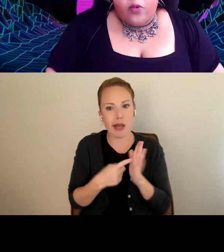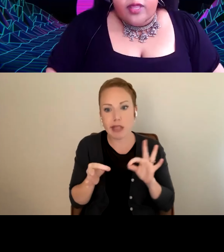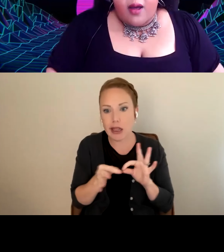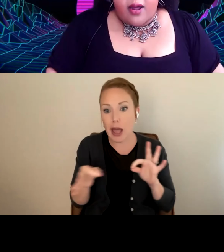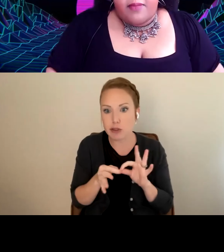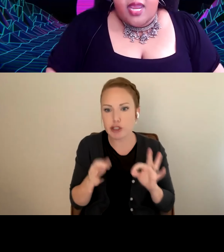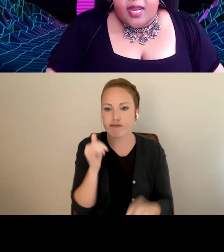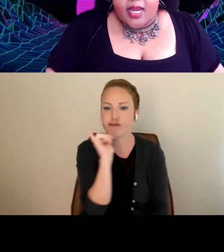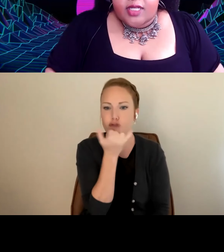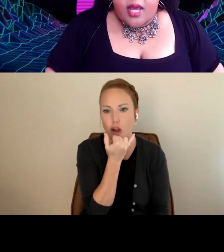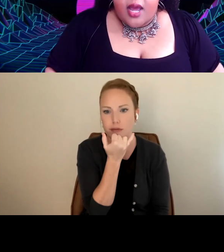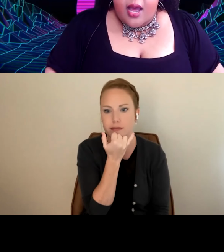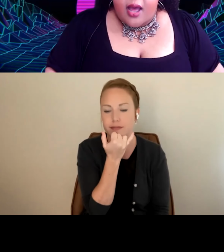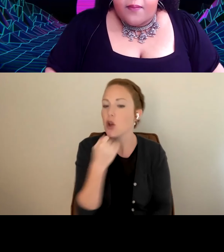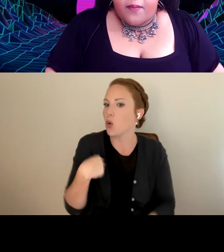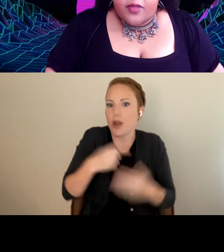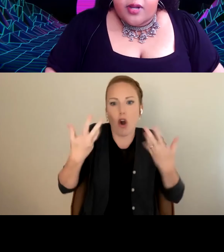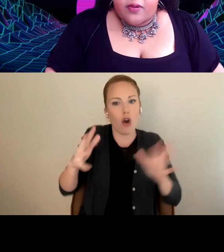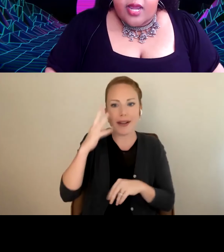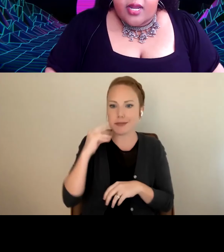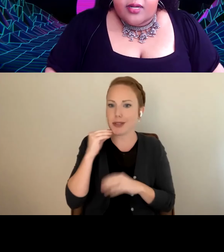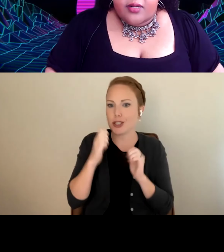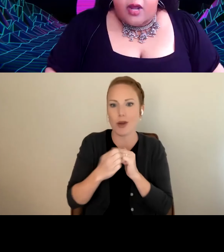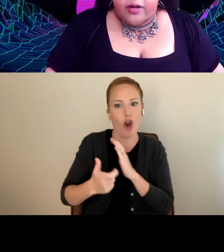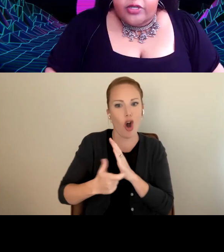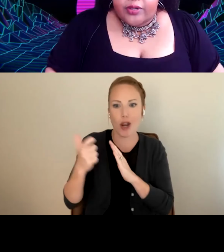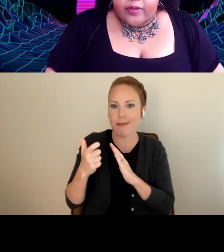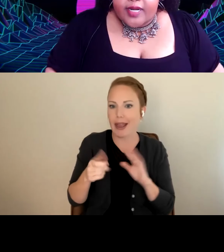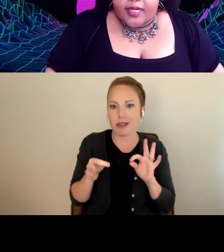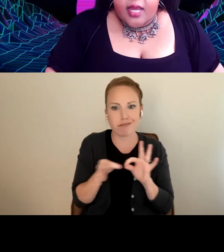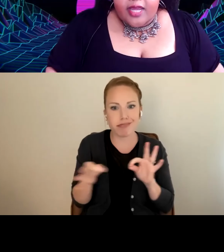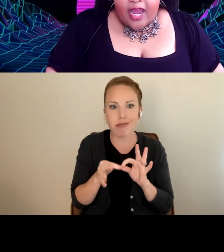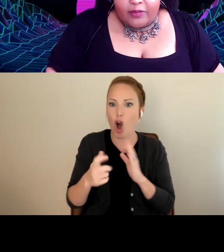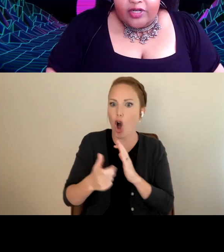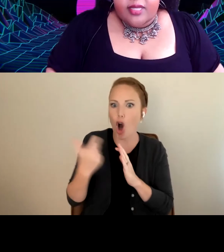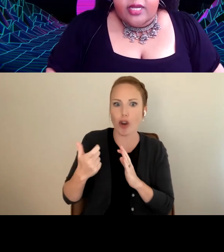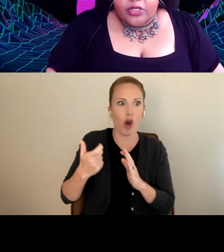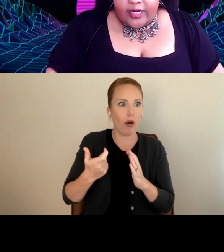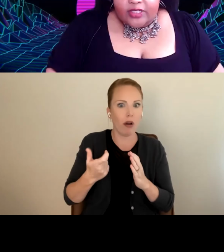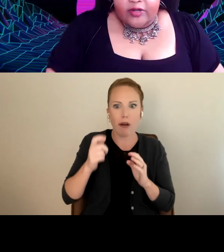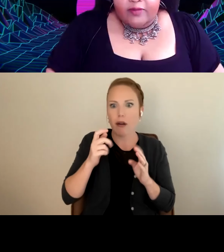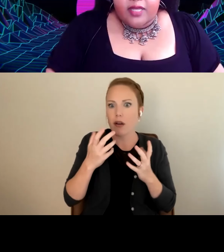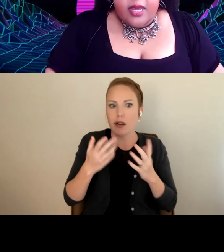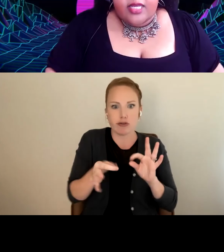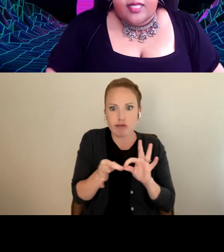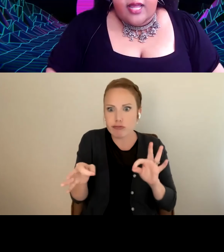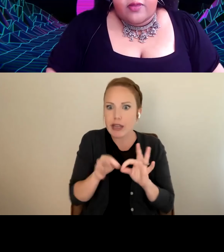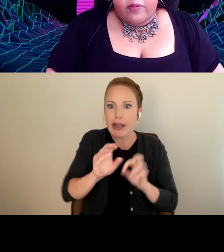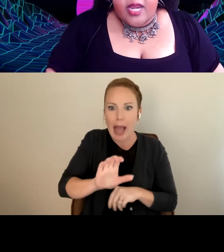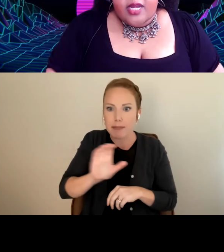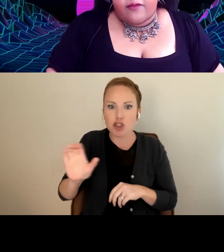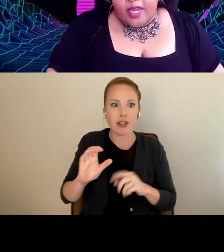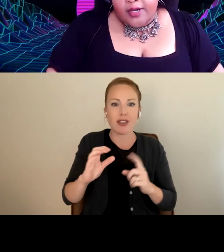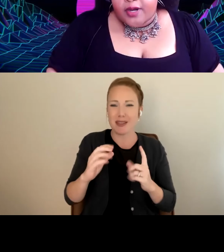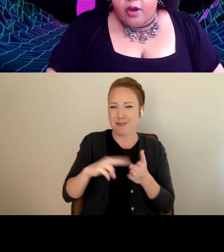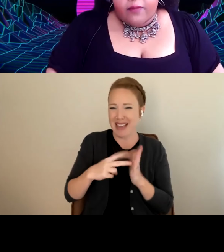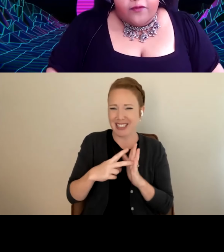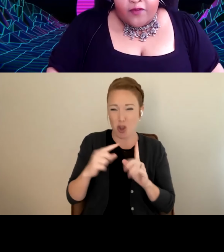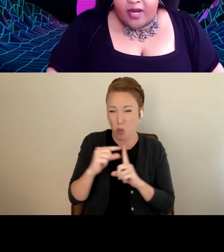with automated and auto generated captions and transcripts is that the rate of error are very,